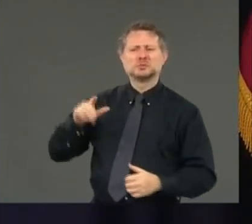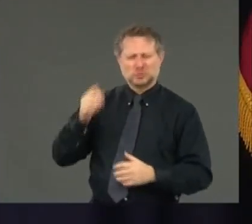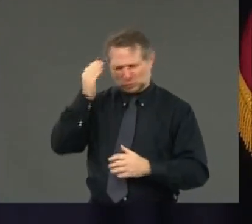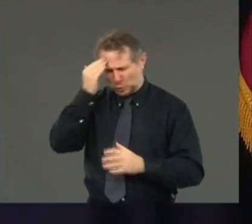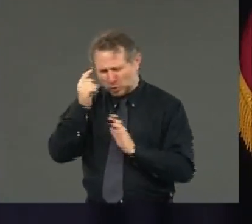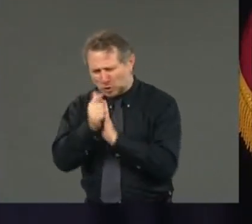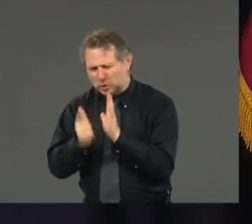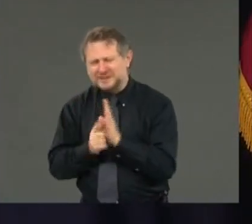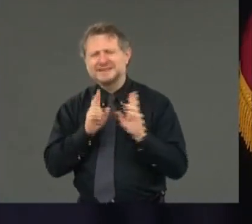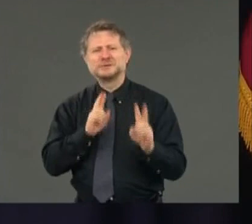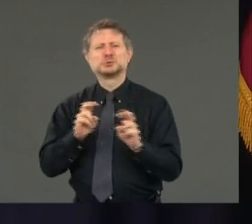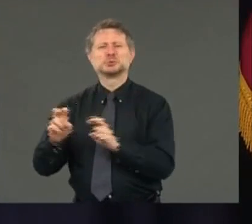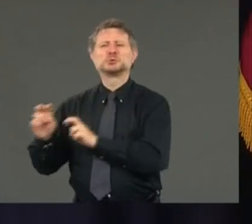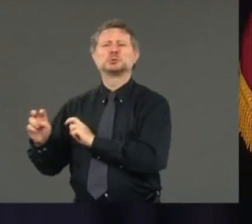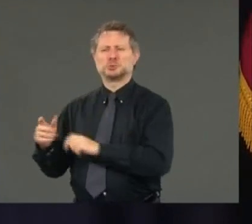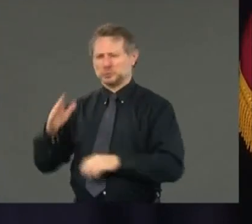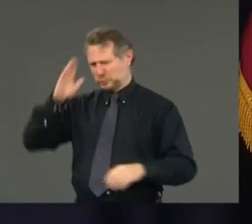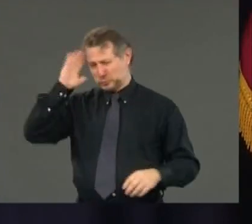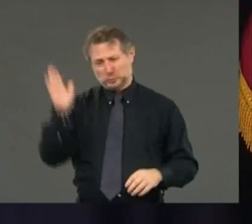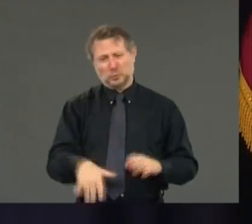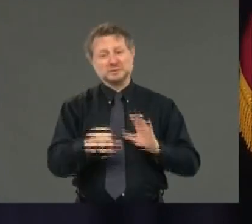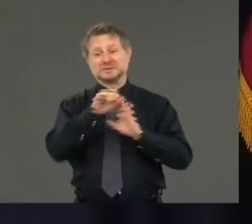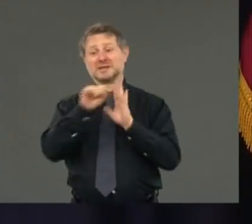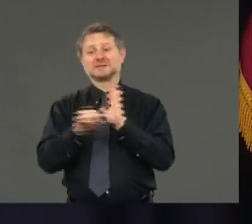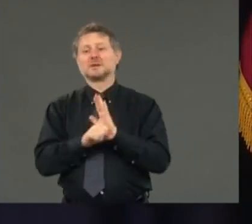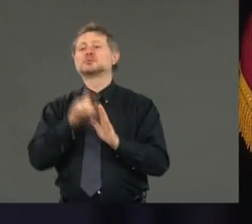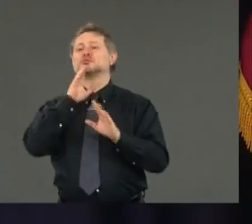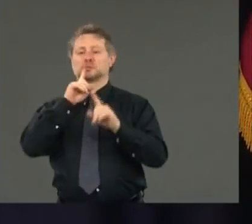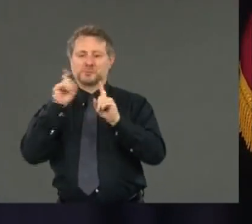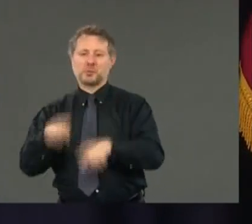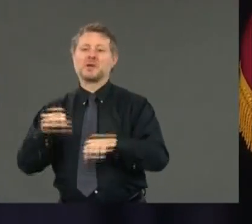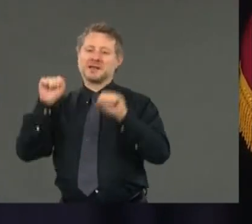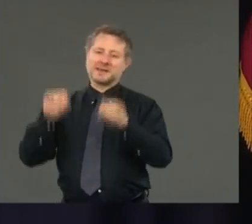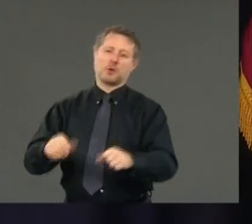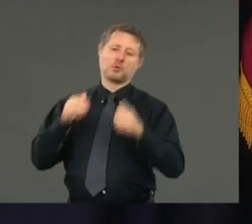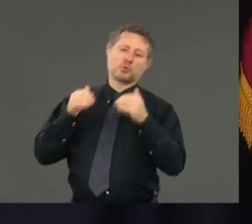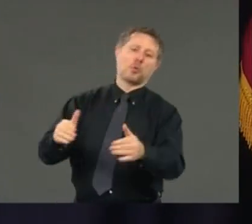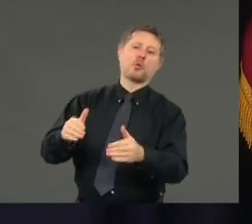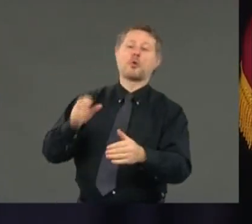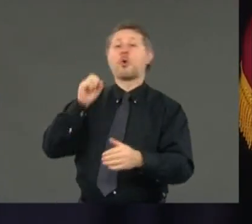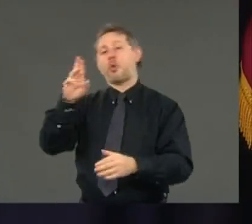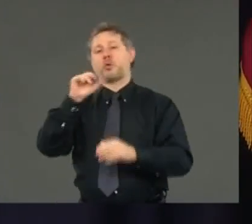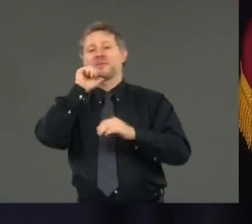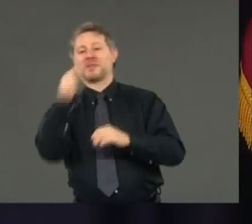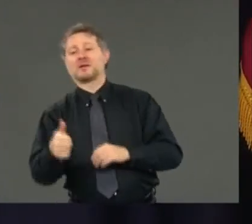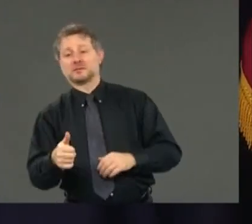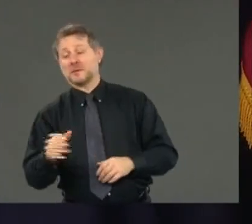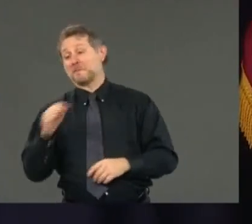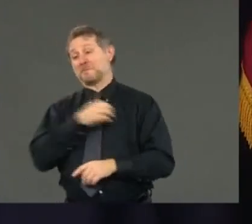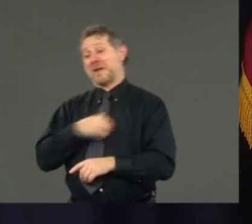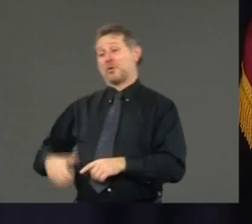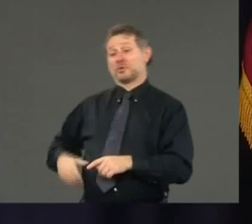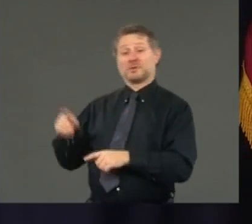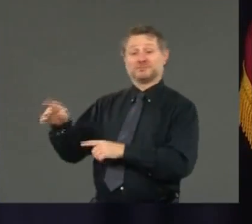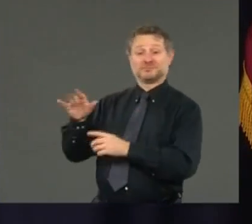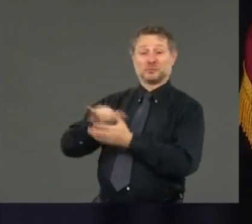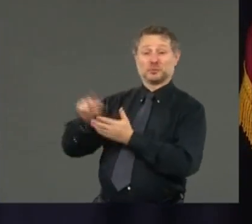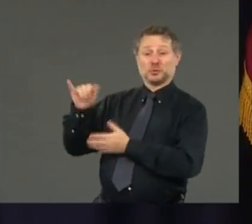NEW YORK CITY. WE UNDERSTAND THE LEGAL ISSUES HERE. THEY UNDERSTAND THE SATAN GOING TO BE THE ONE TO GIVE THE GREEN